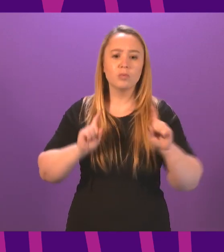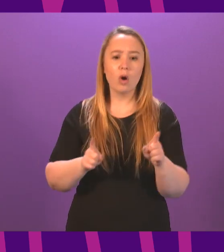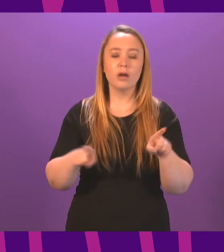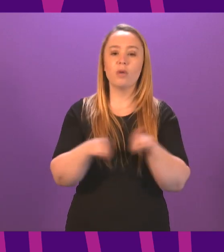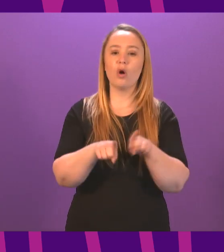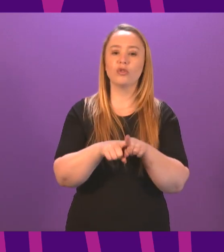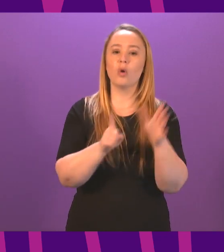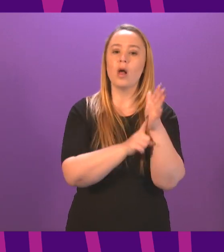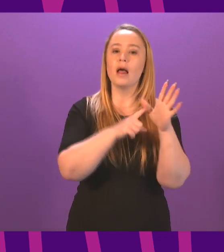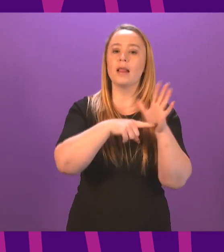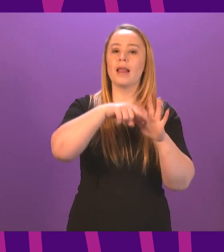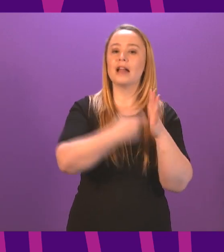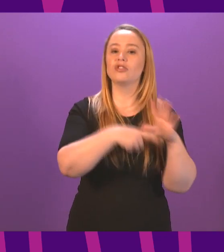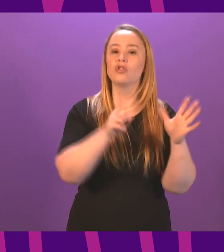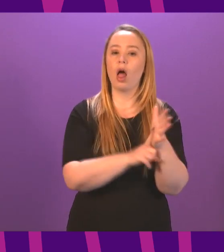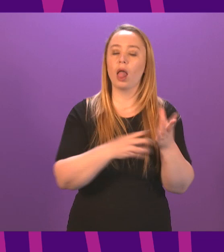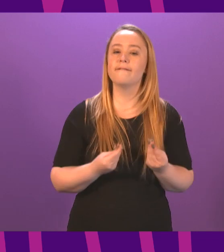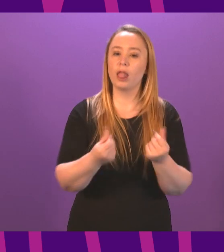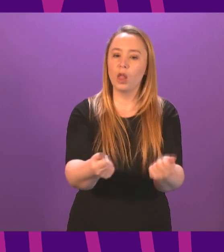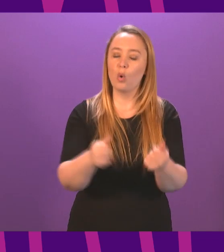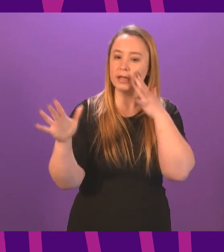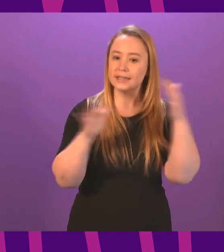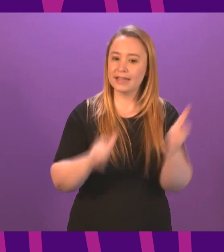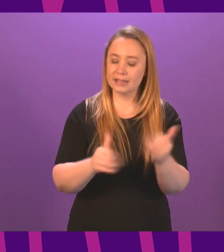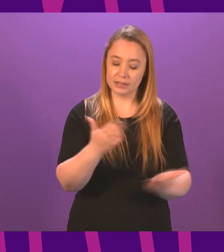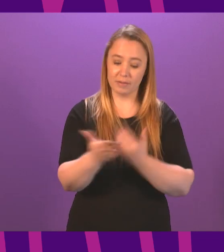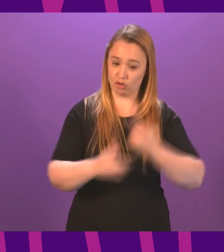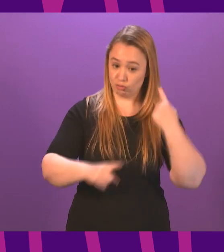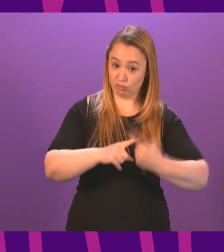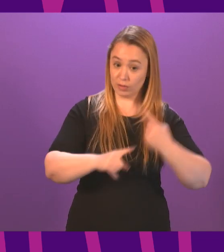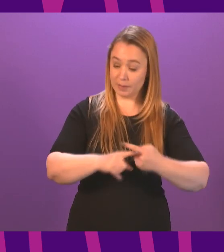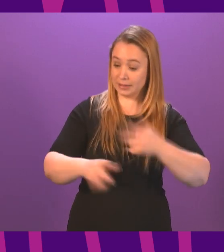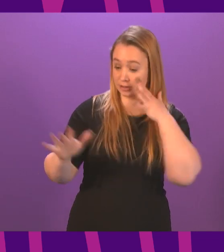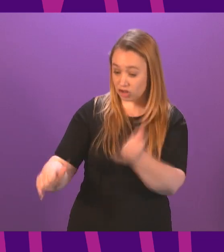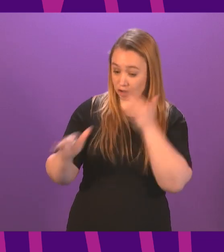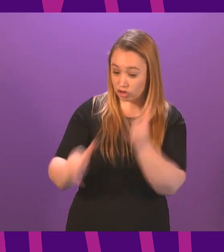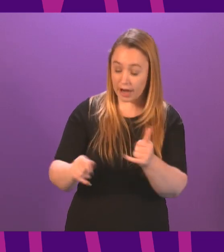to get rapid testing for groups of the population. We have already set out our plans for students